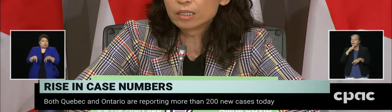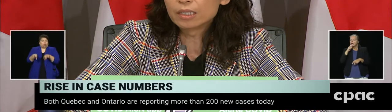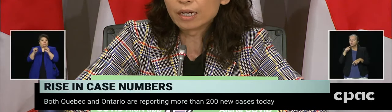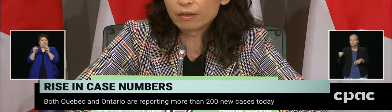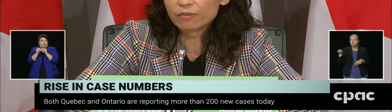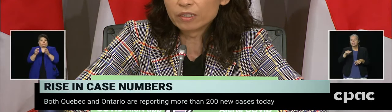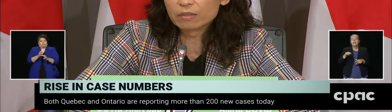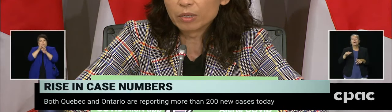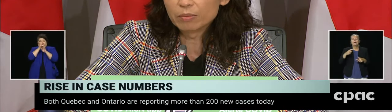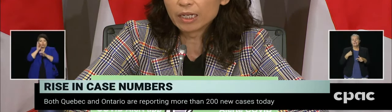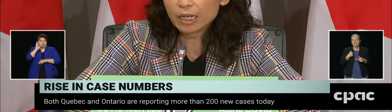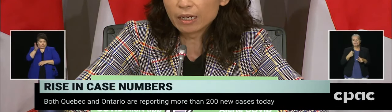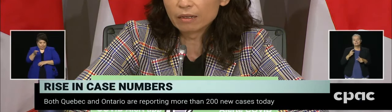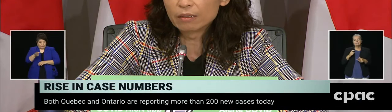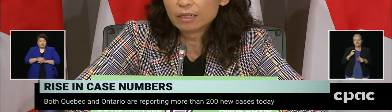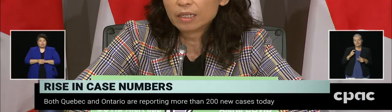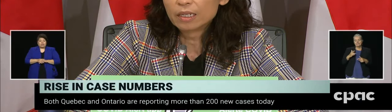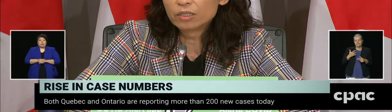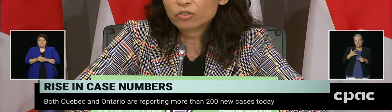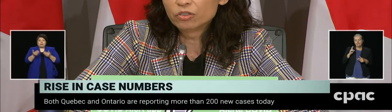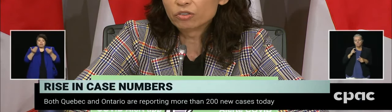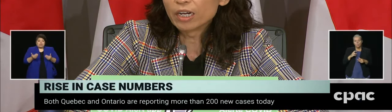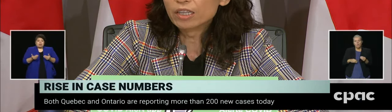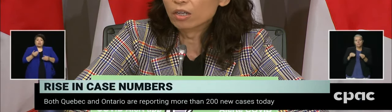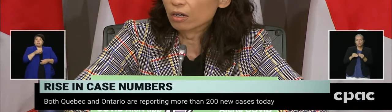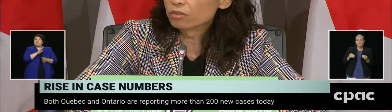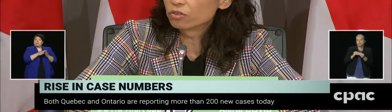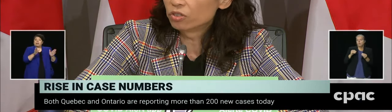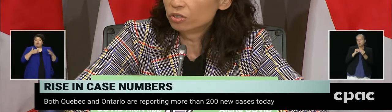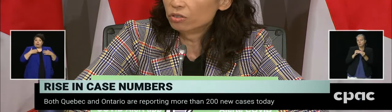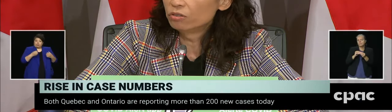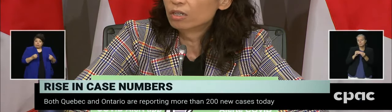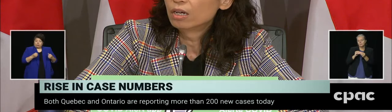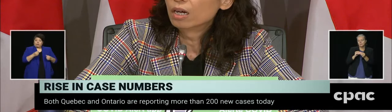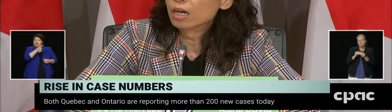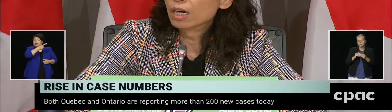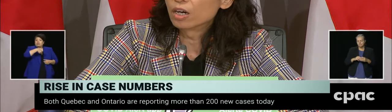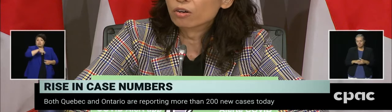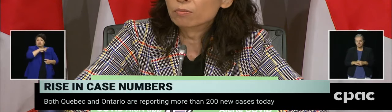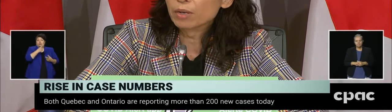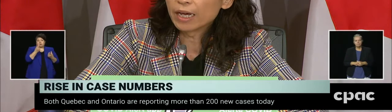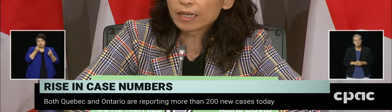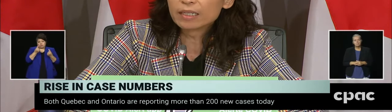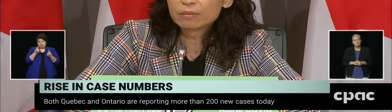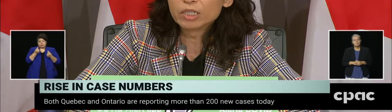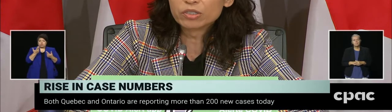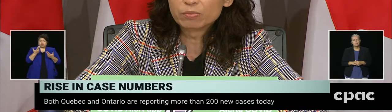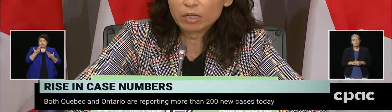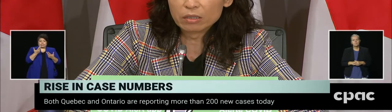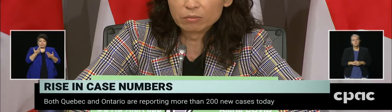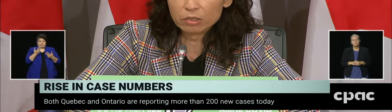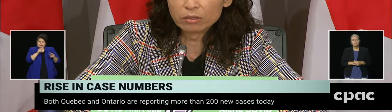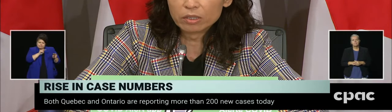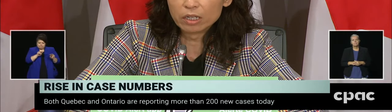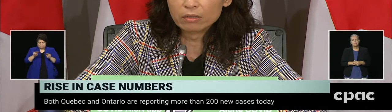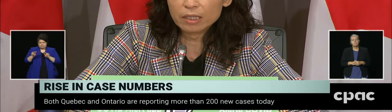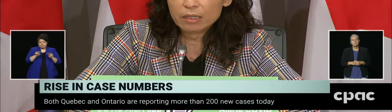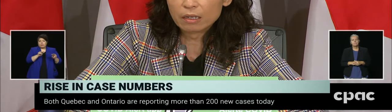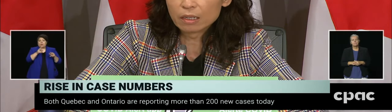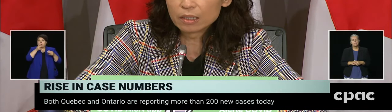NEEDS TO BE DONE. BUT I THINK THE CONCERTED EFFORT